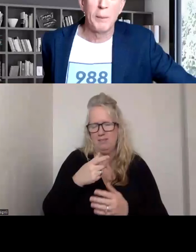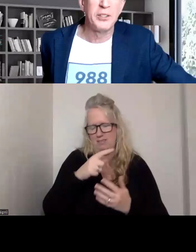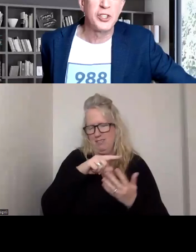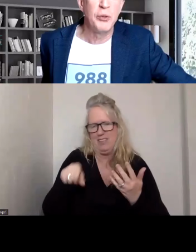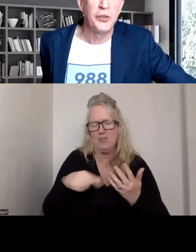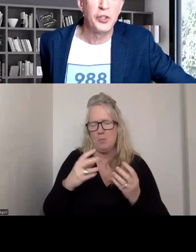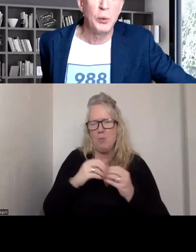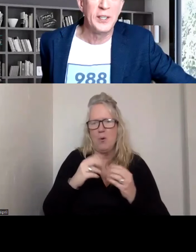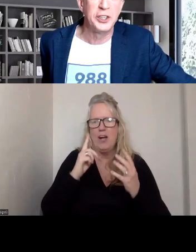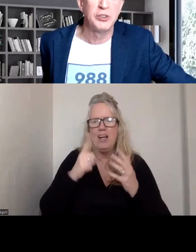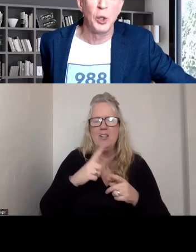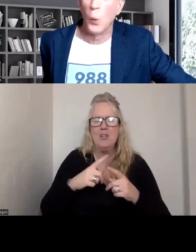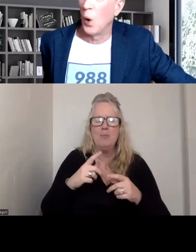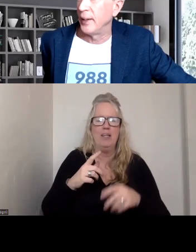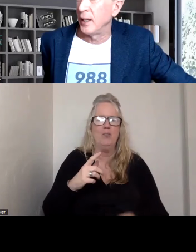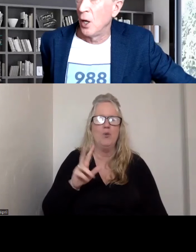FORWARD. TWO ISSUES HERE.